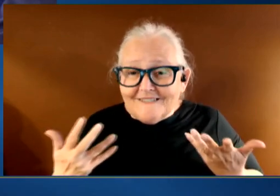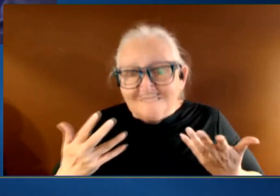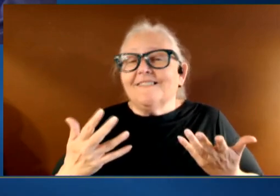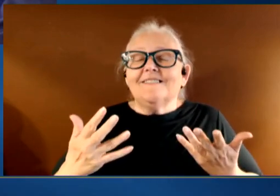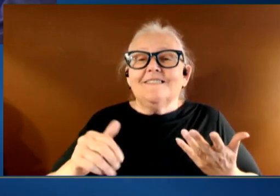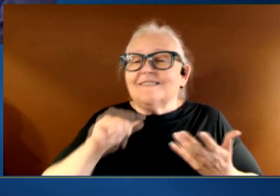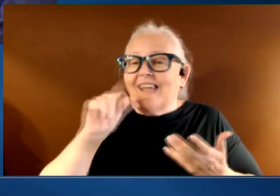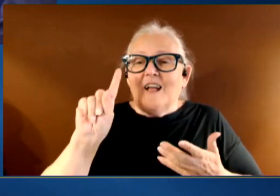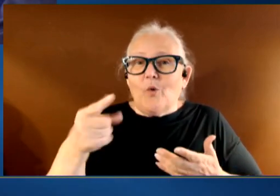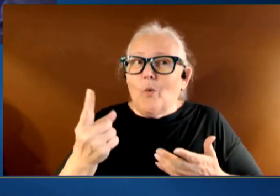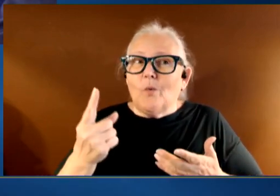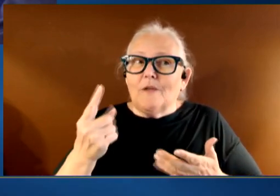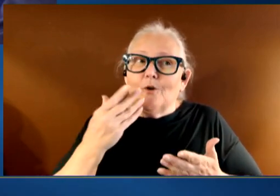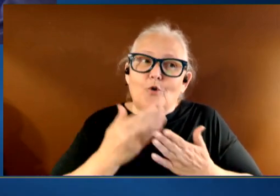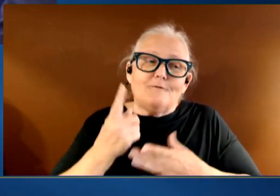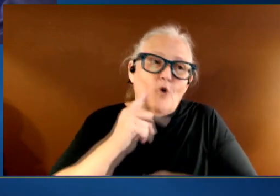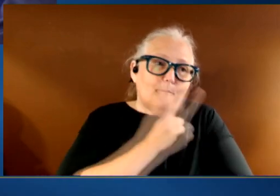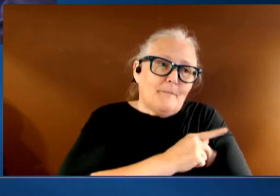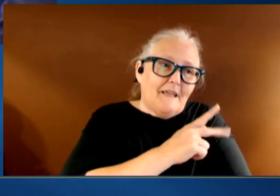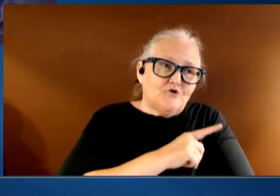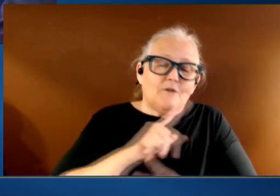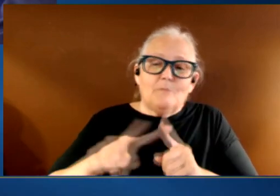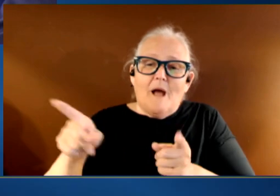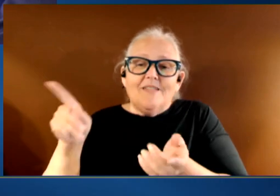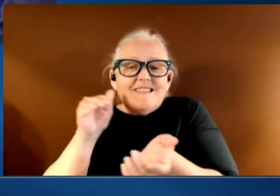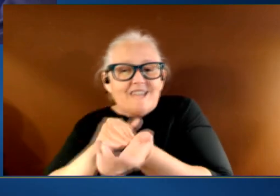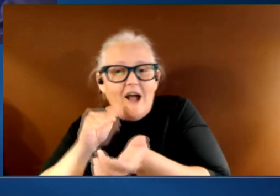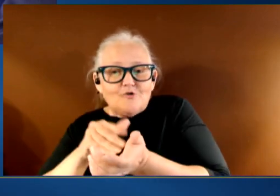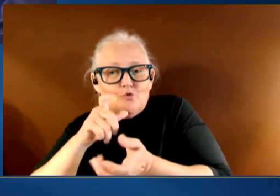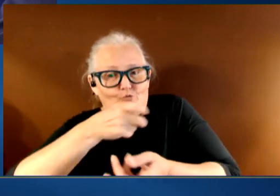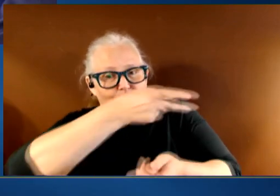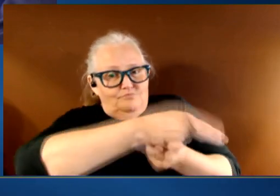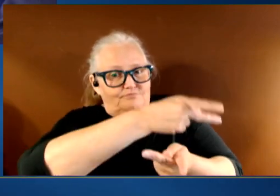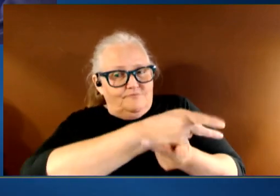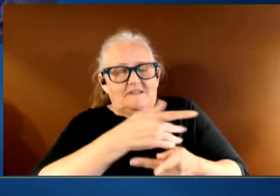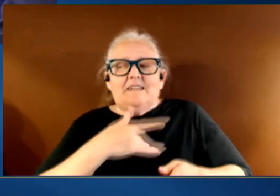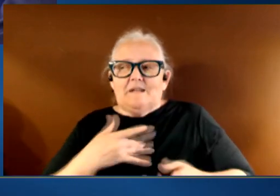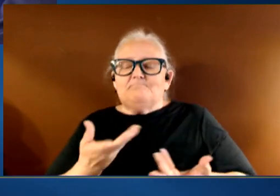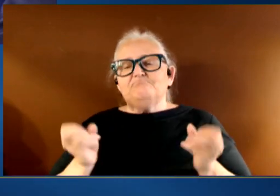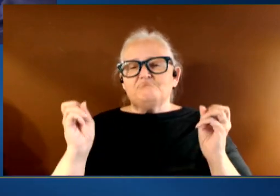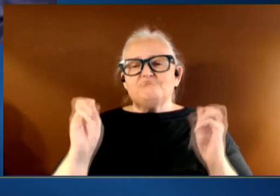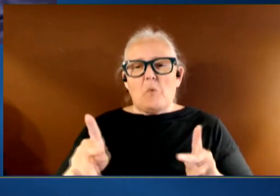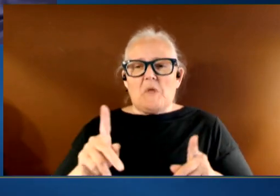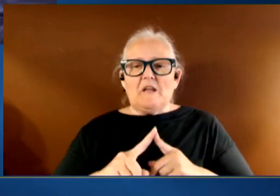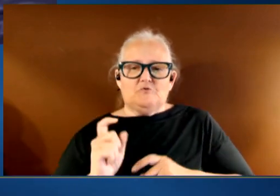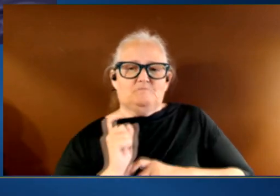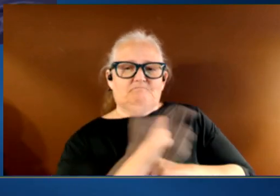providers. Making doctors comfortable to prescribe Hydroxyurea, I think, will help make a difference.